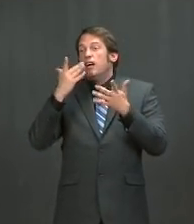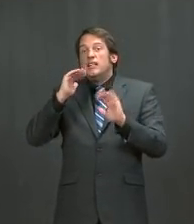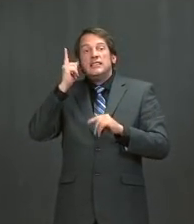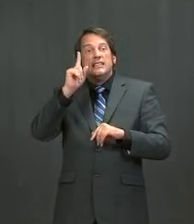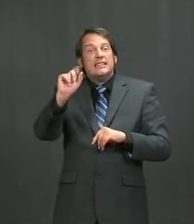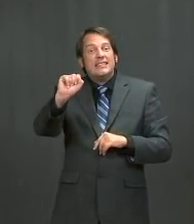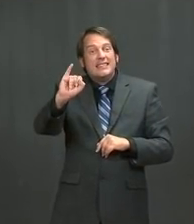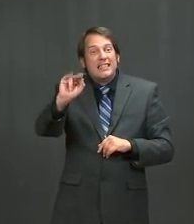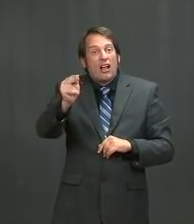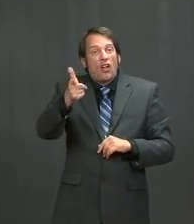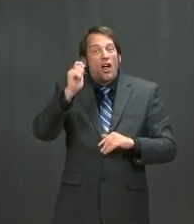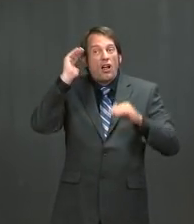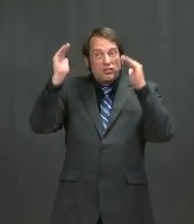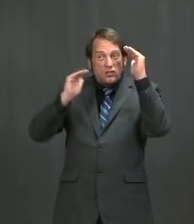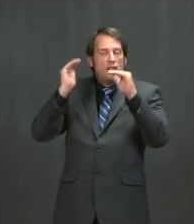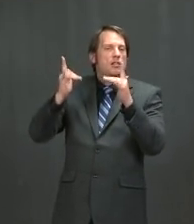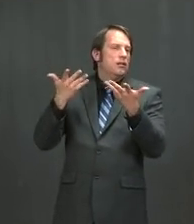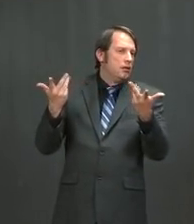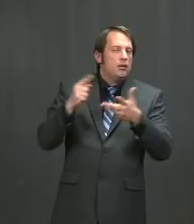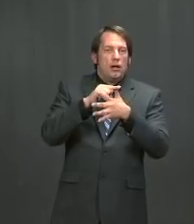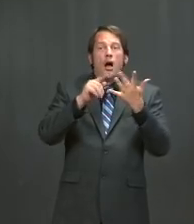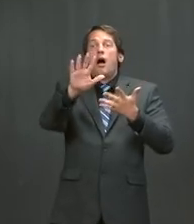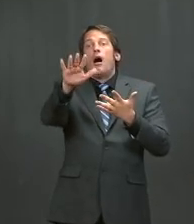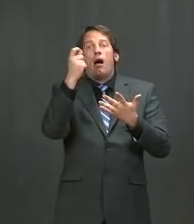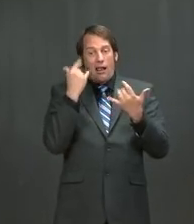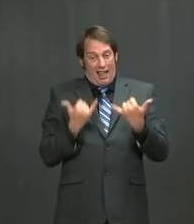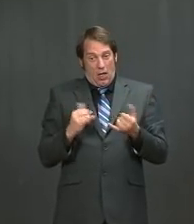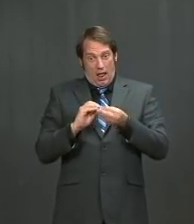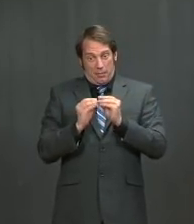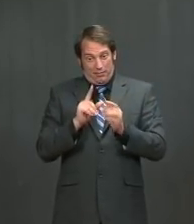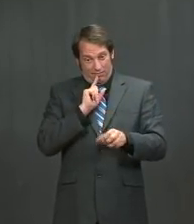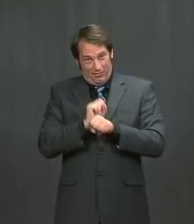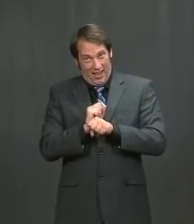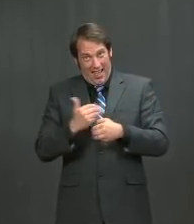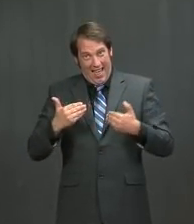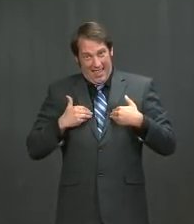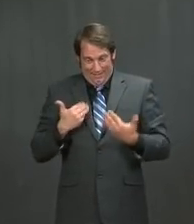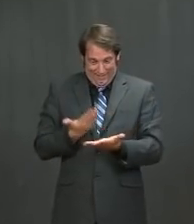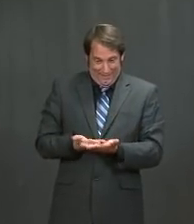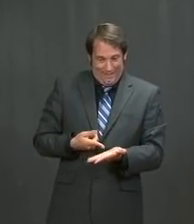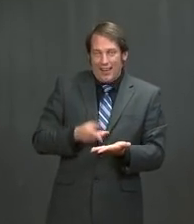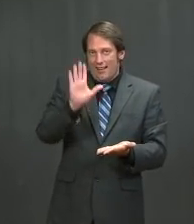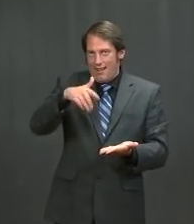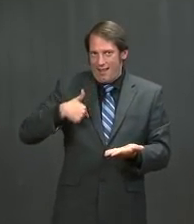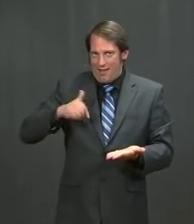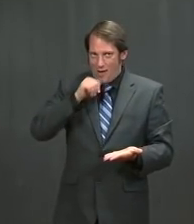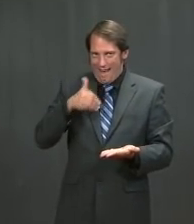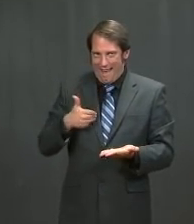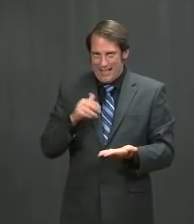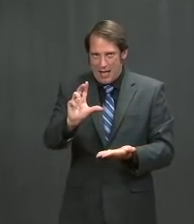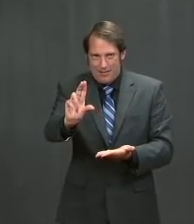as I addressed in response to Alex's question, to address the root causes, put in place programs